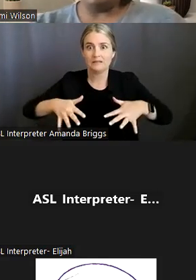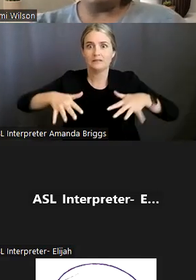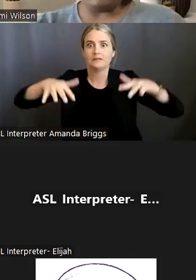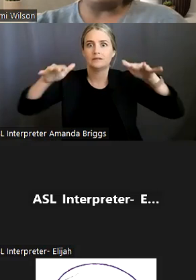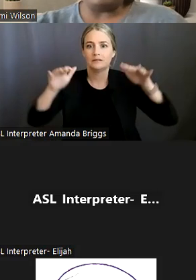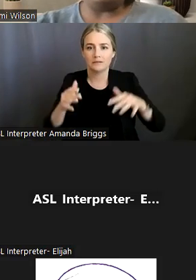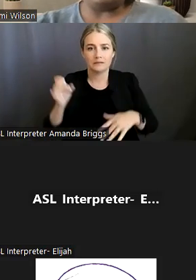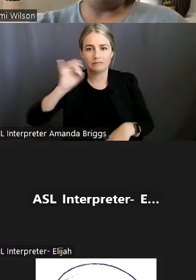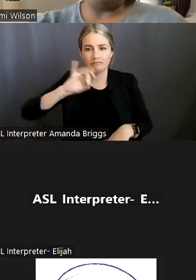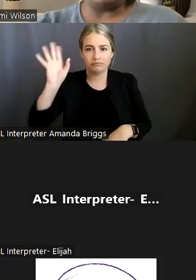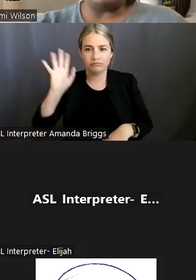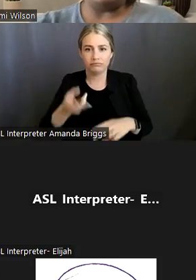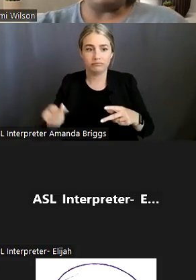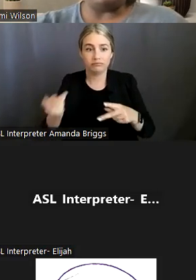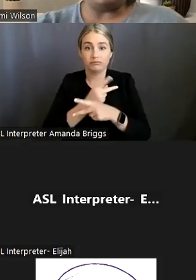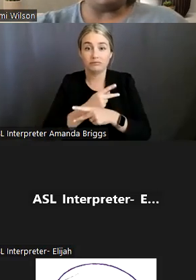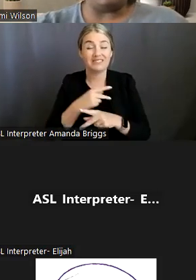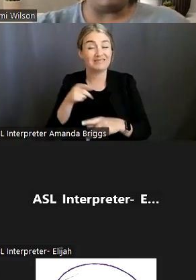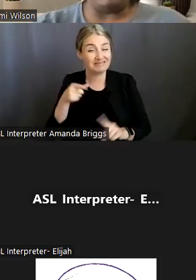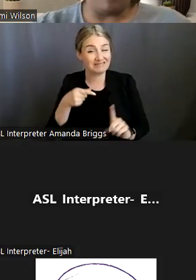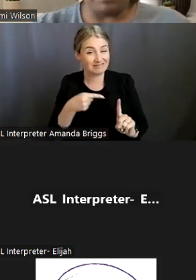She also has a history of suicide, attempts and depression.